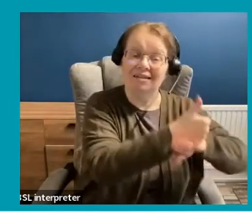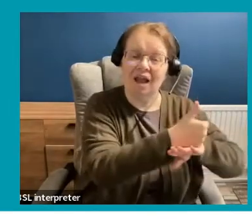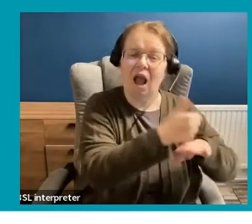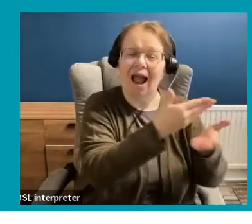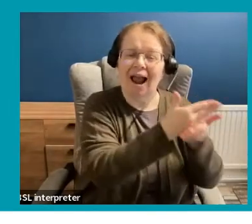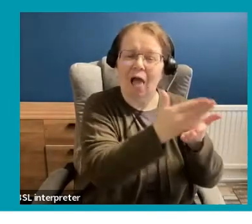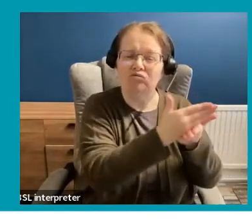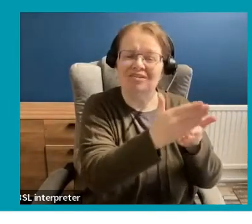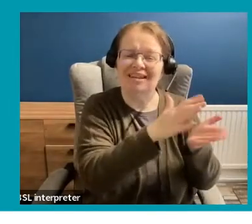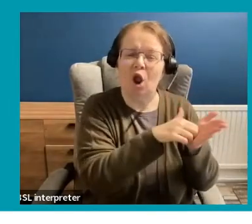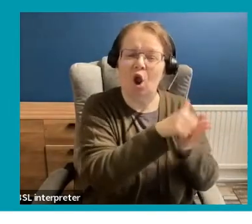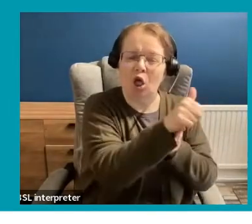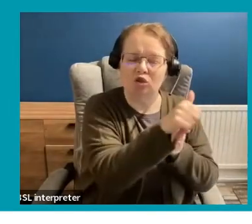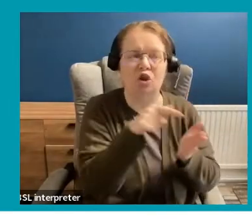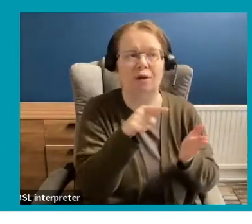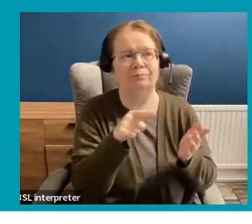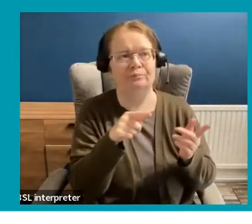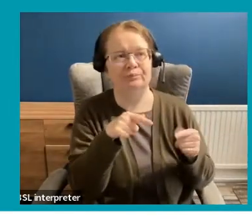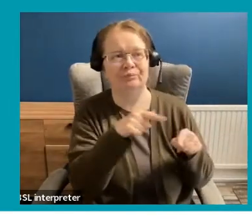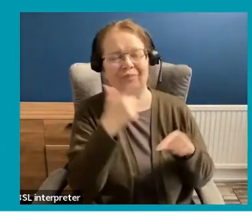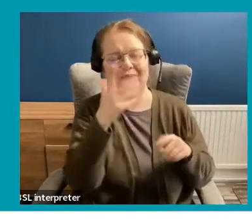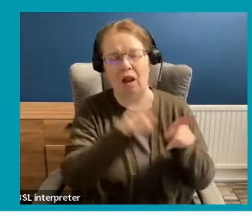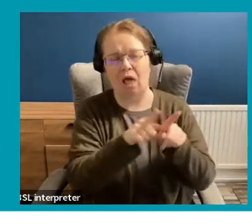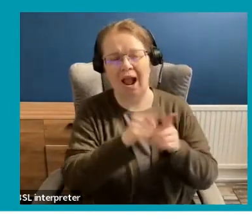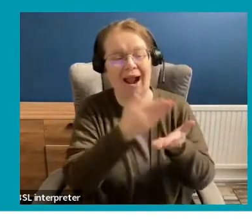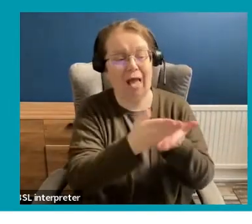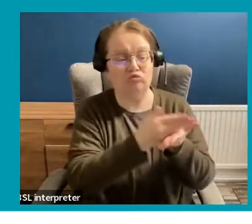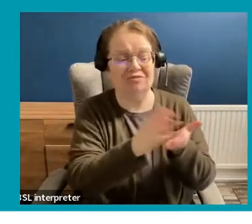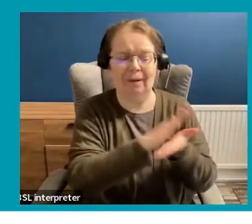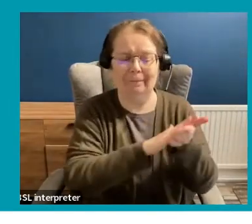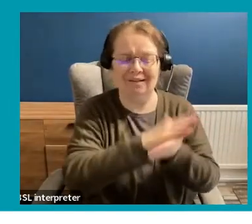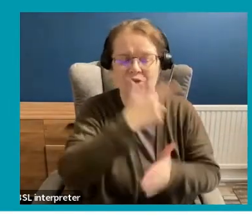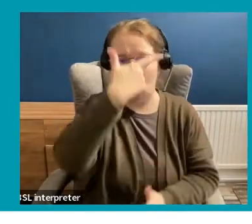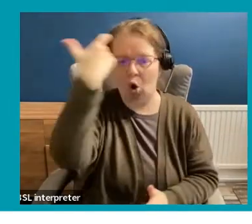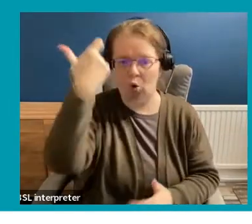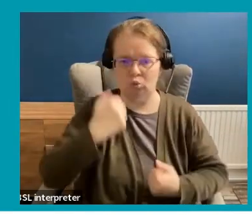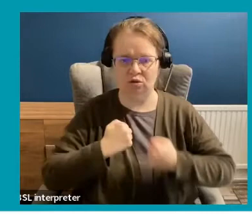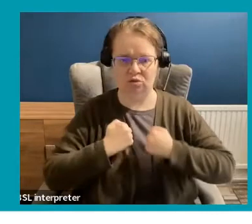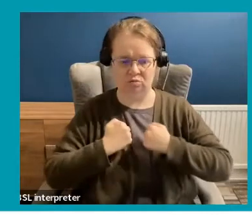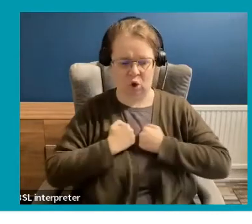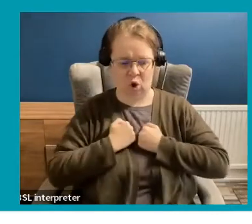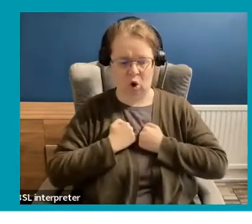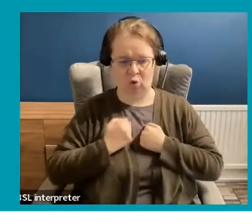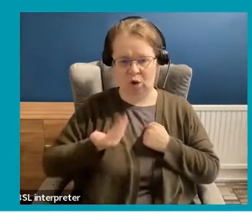So clarity is about understanding your own business case for diversity and inclusion.